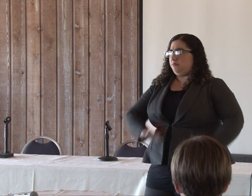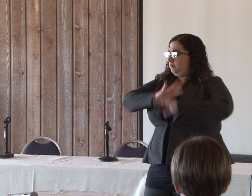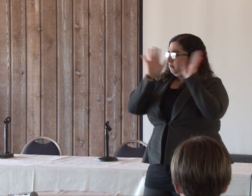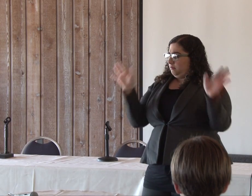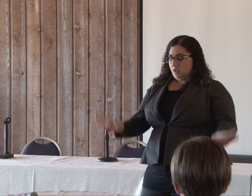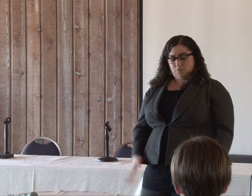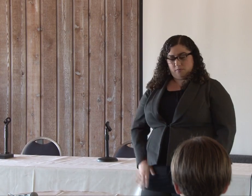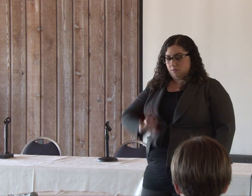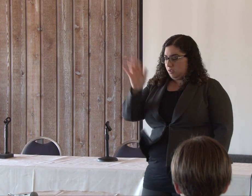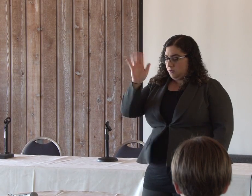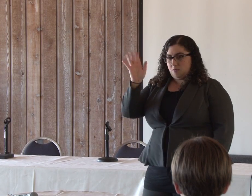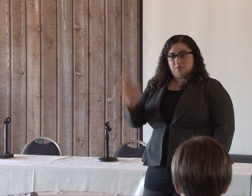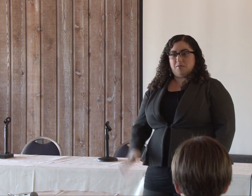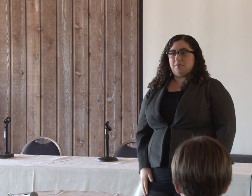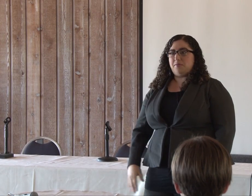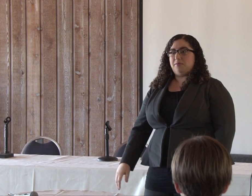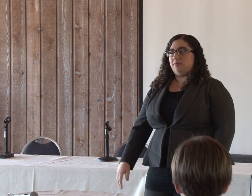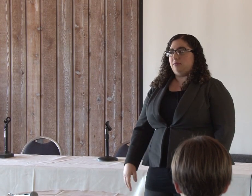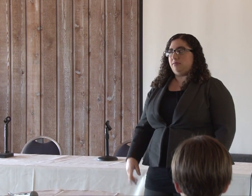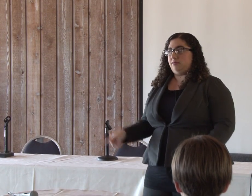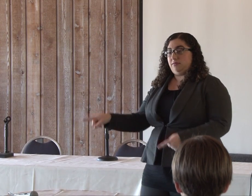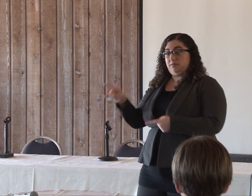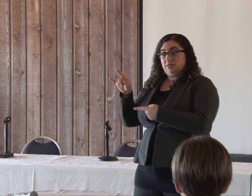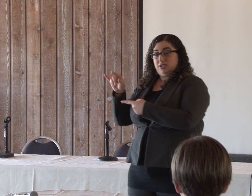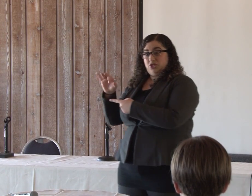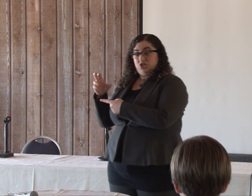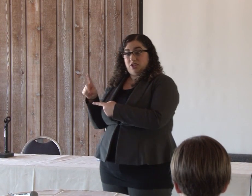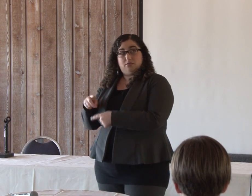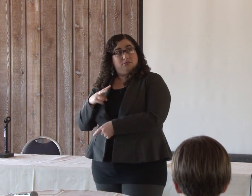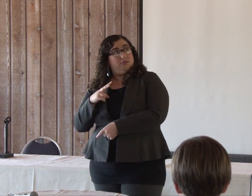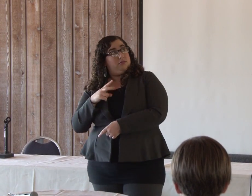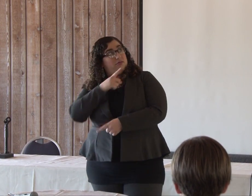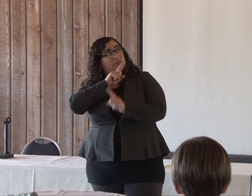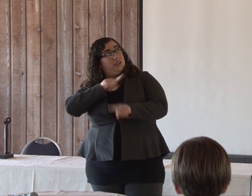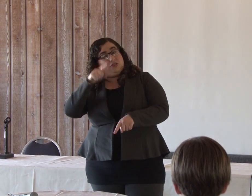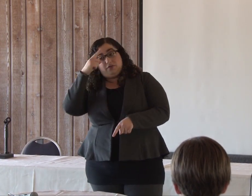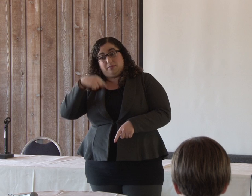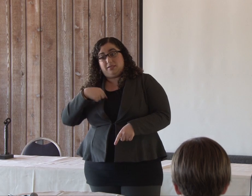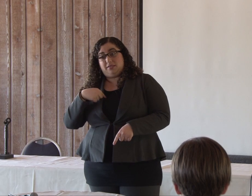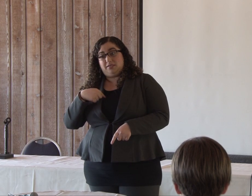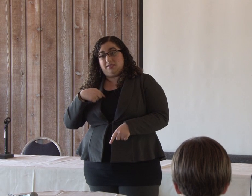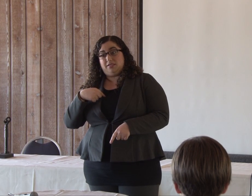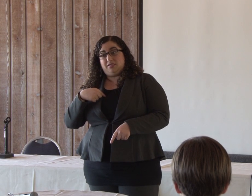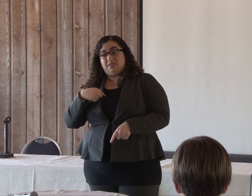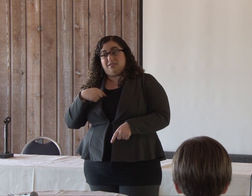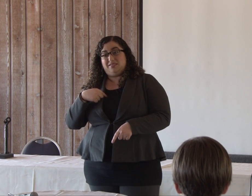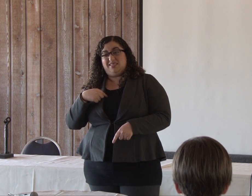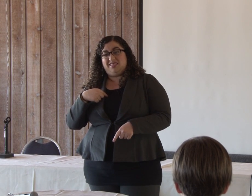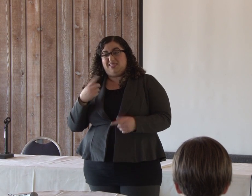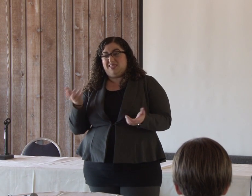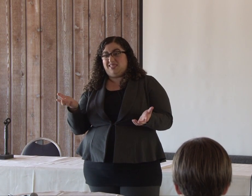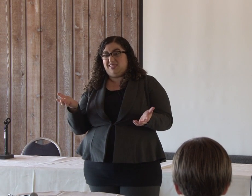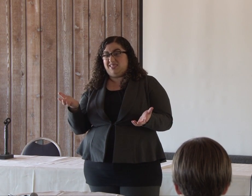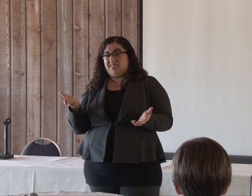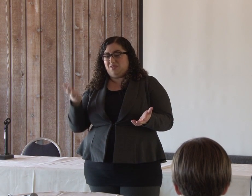Are you sexually active. And the parent answer for their children no, no, no. no they're not sexually active they never had sex before. But the child looking